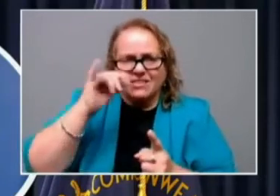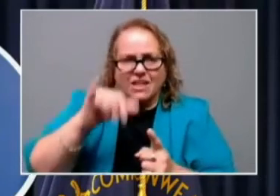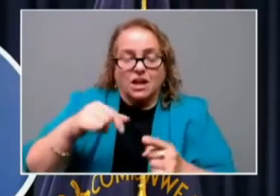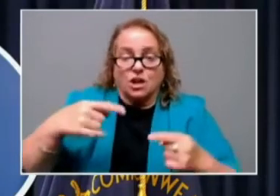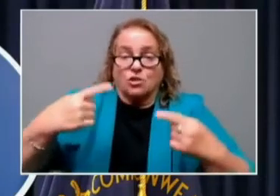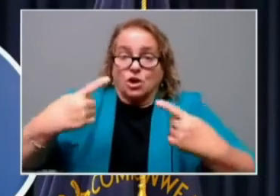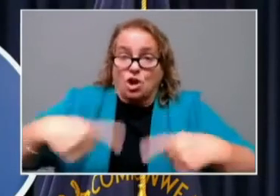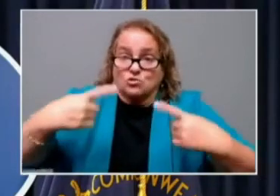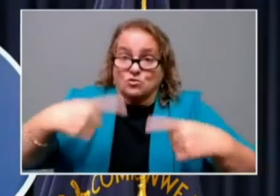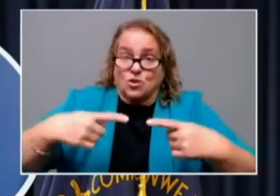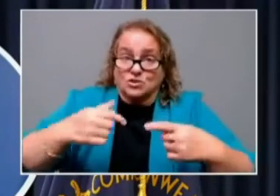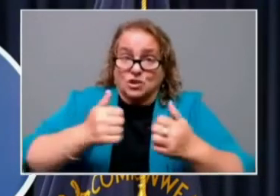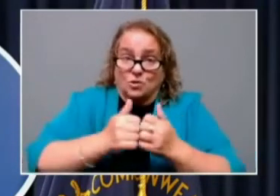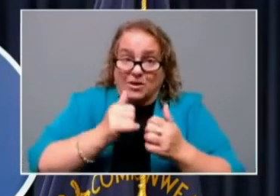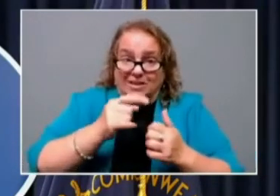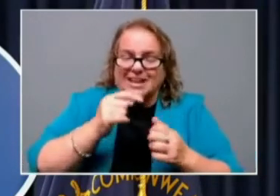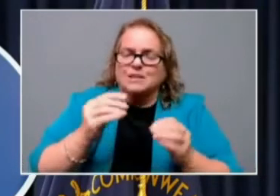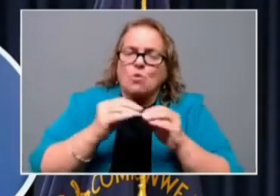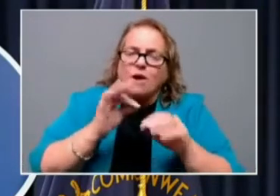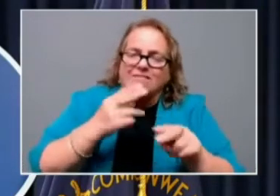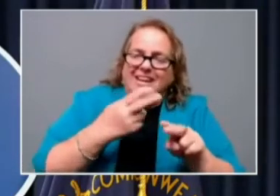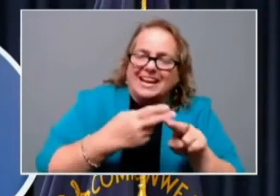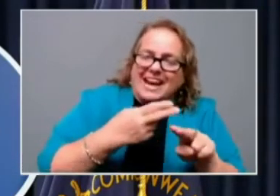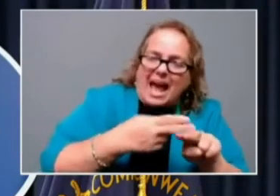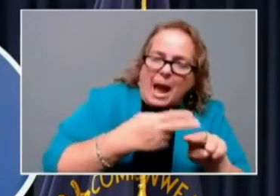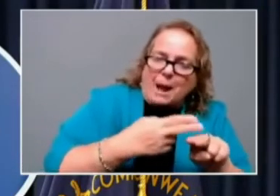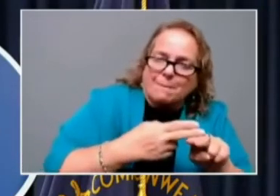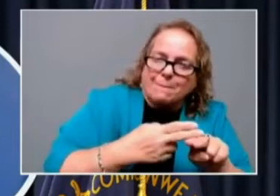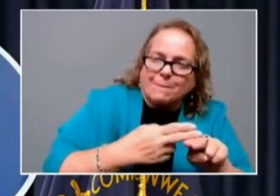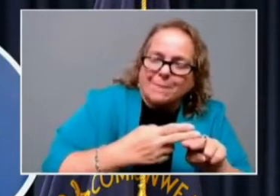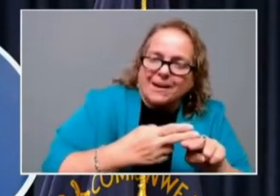more of the name than what's being asked. I think even a number of